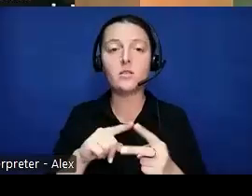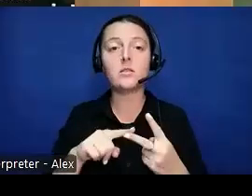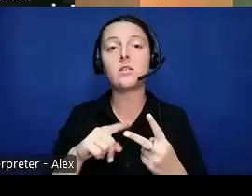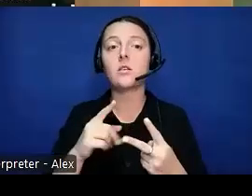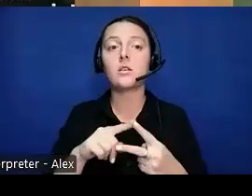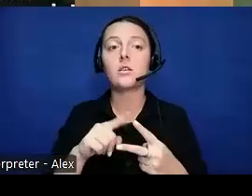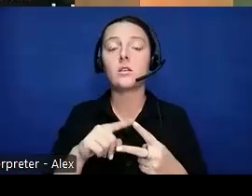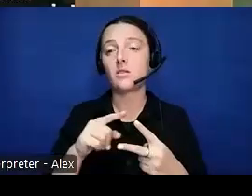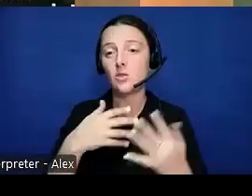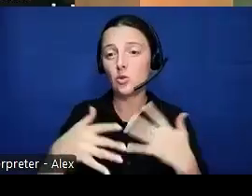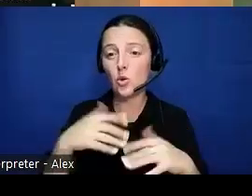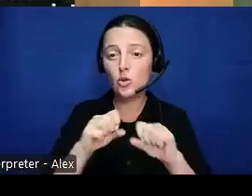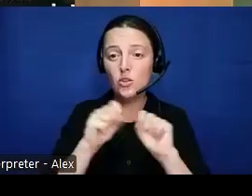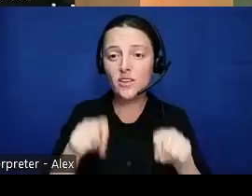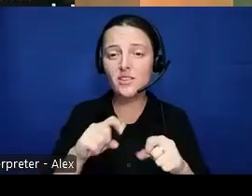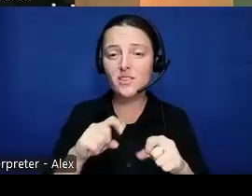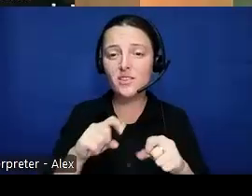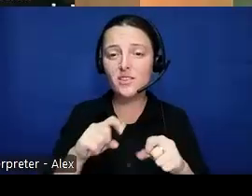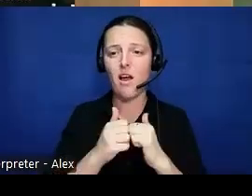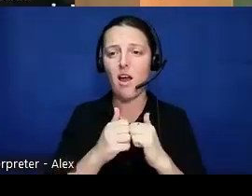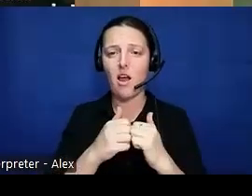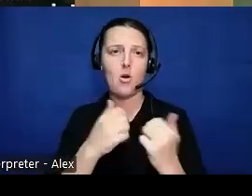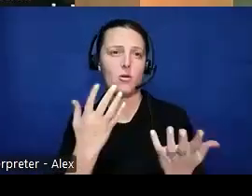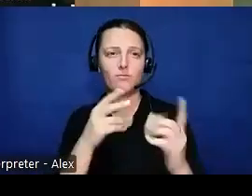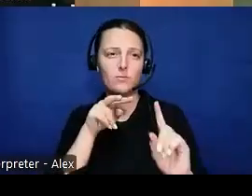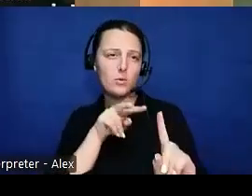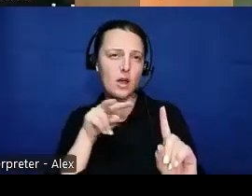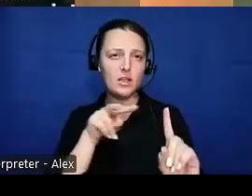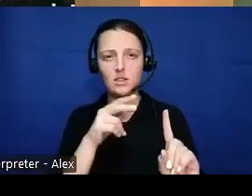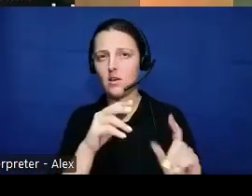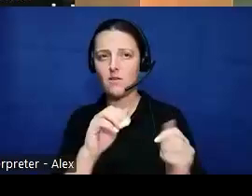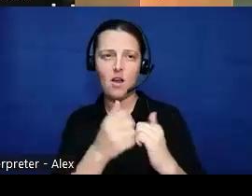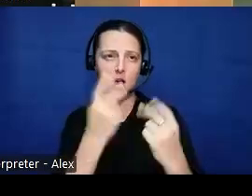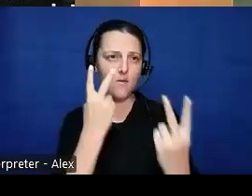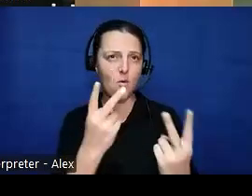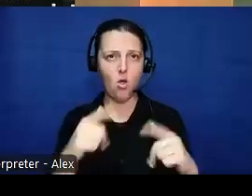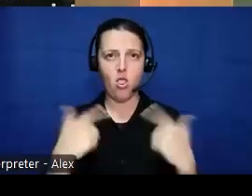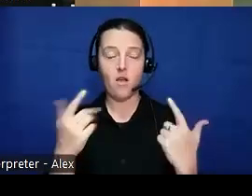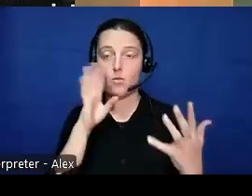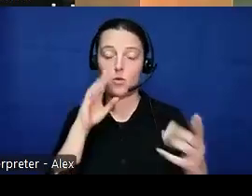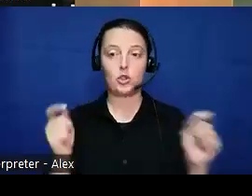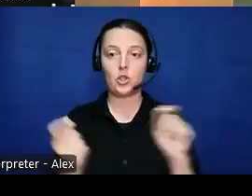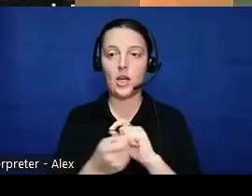is completely changed so I was very interested in that symptom burning phenomenon and understanding